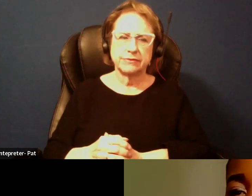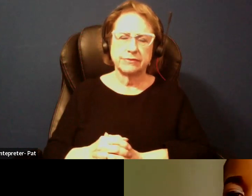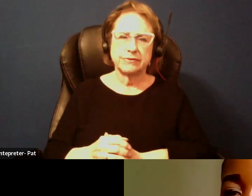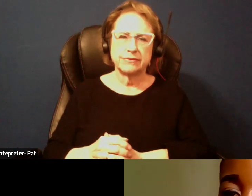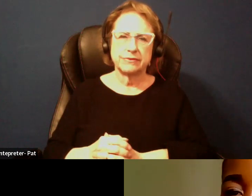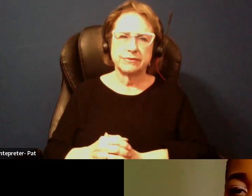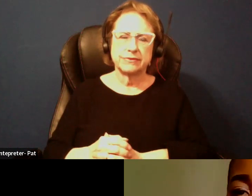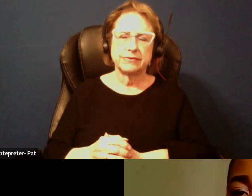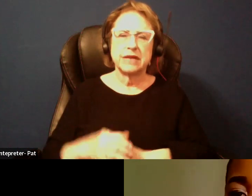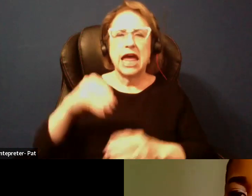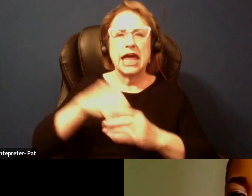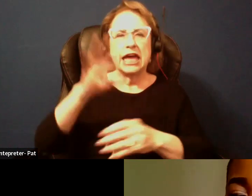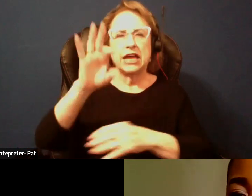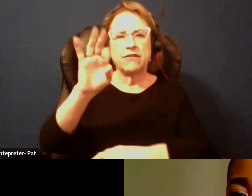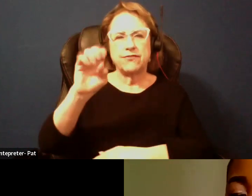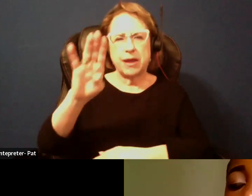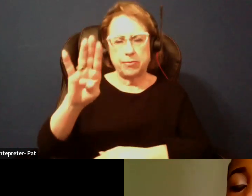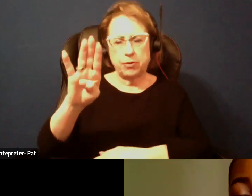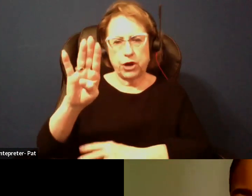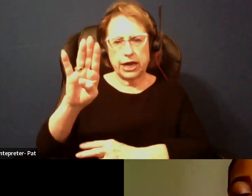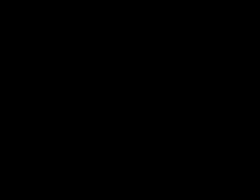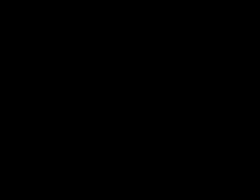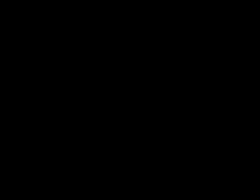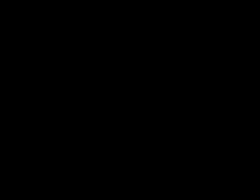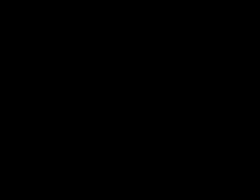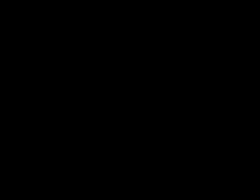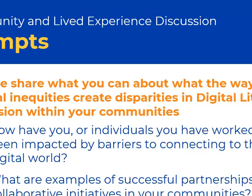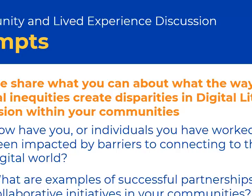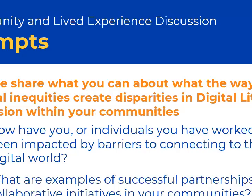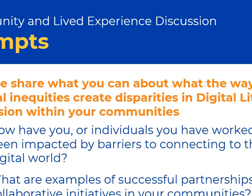in February one of the takeaways we had was like the direct mailers were super successful.